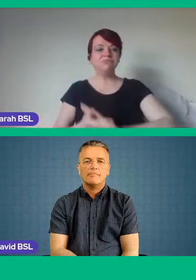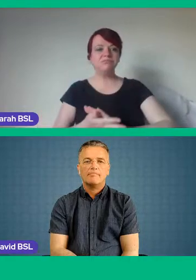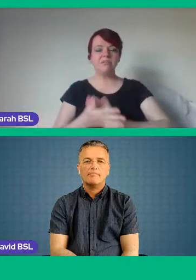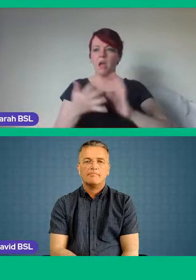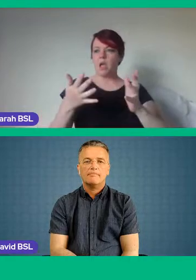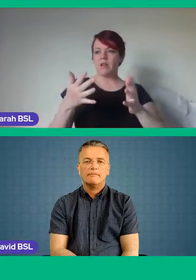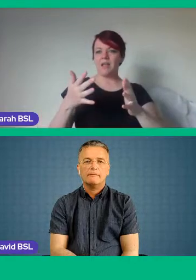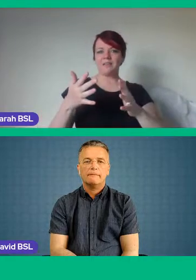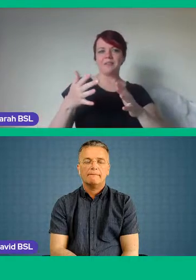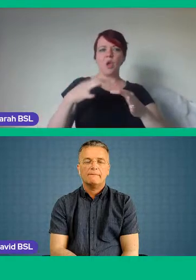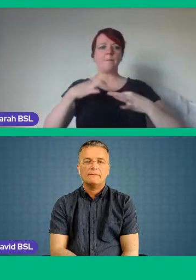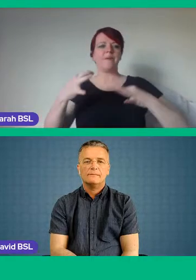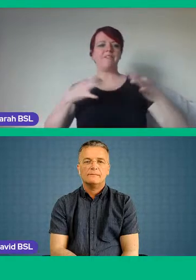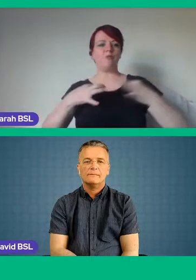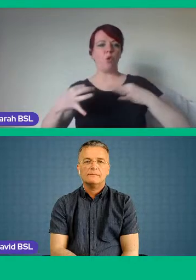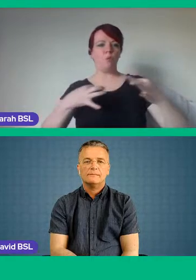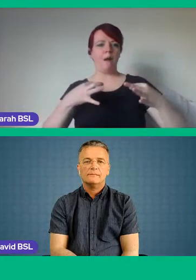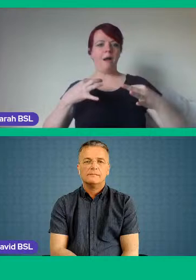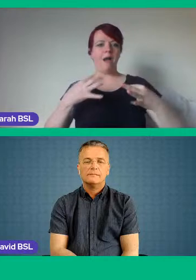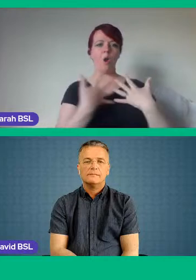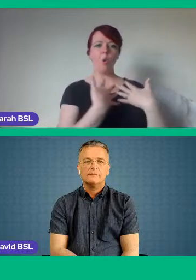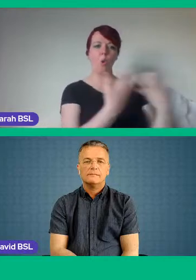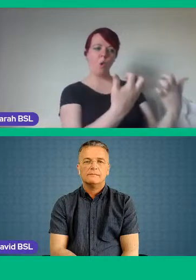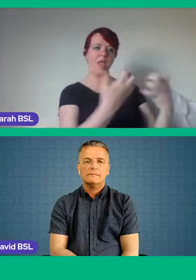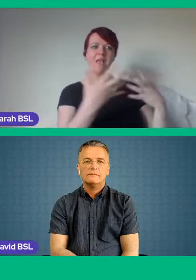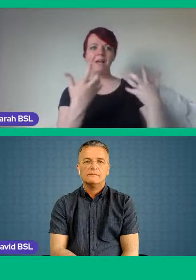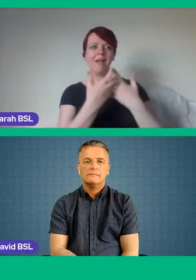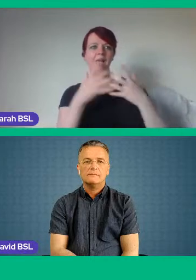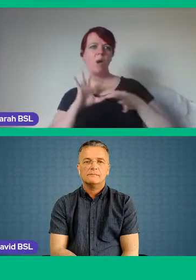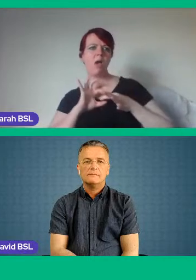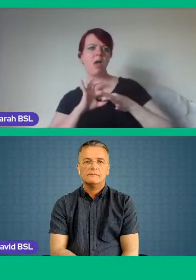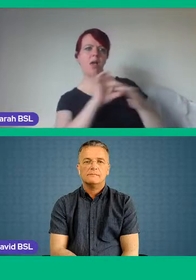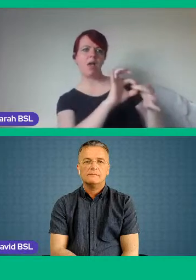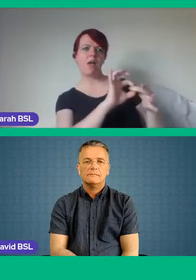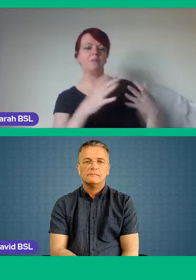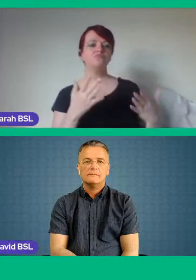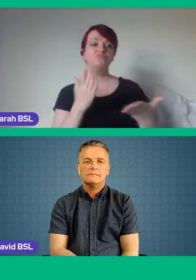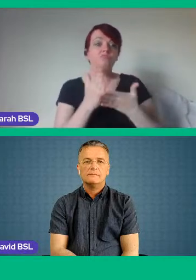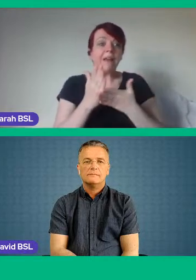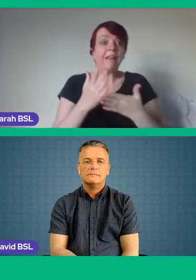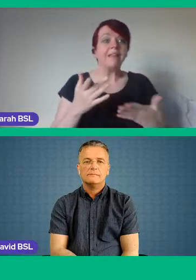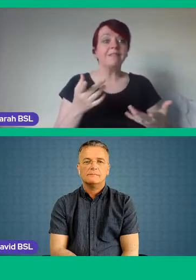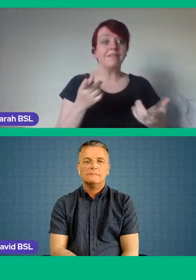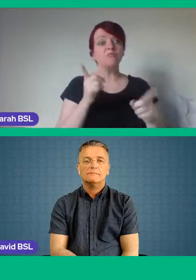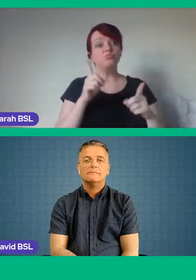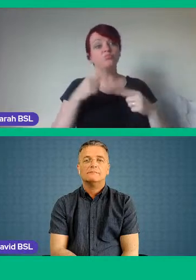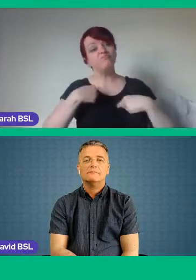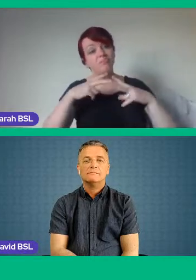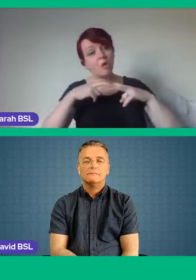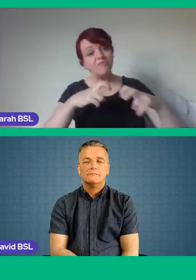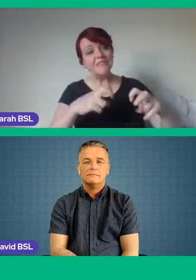how do we breakdown the barrier between performer and audience and making... Yeah. That is it in a nutshell.